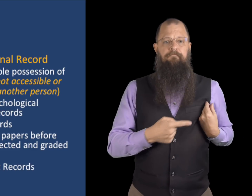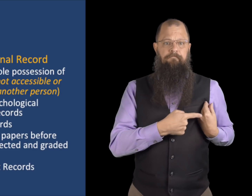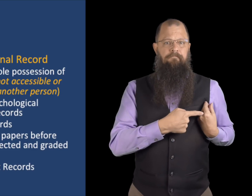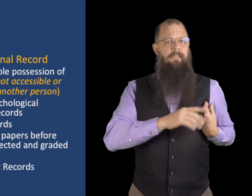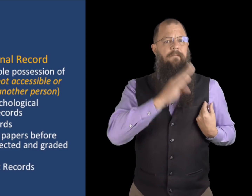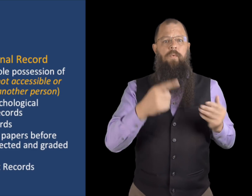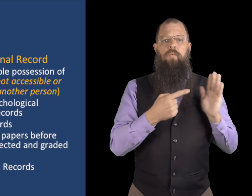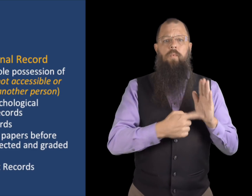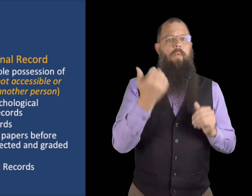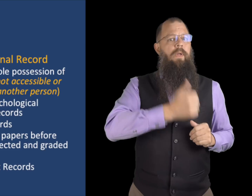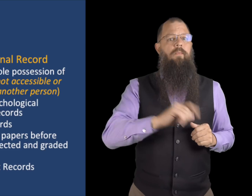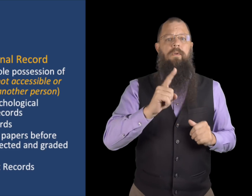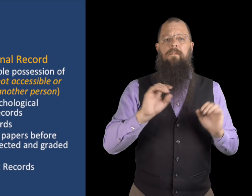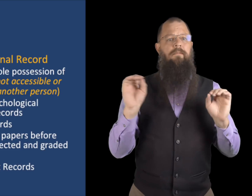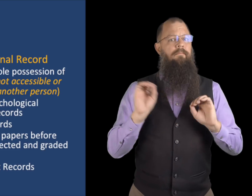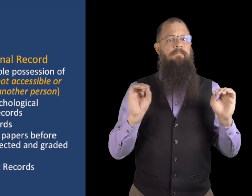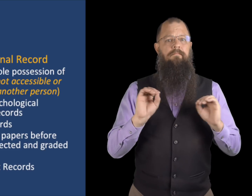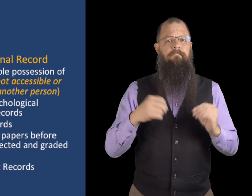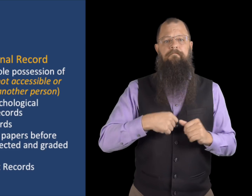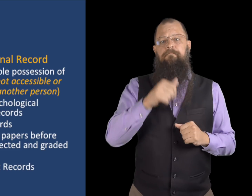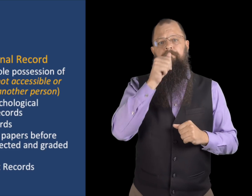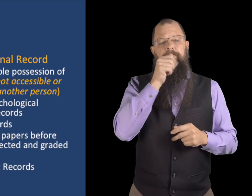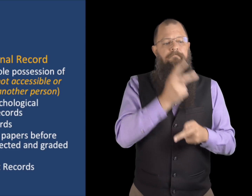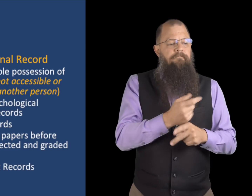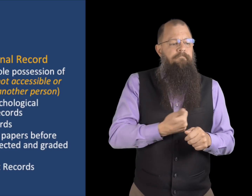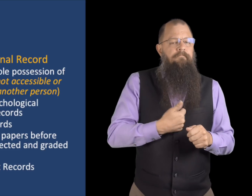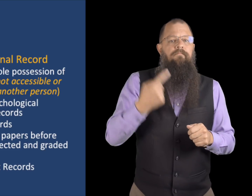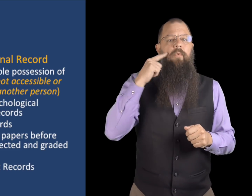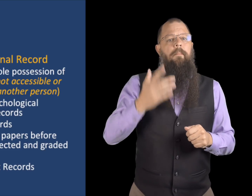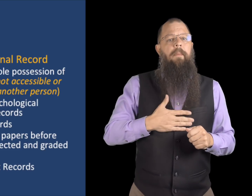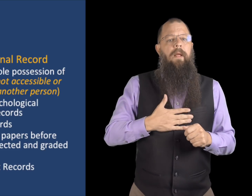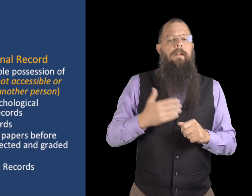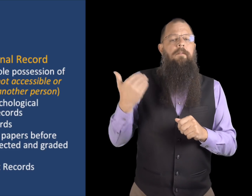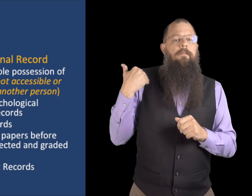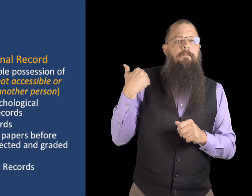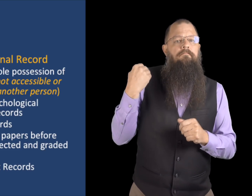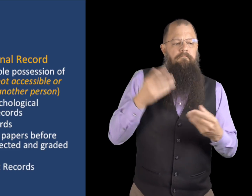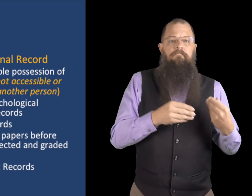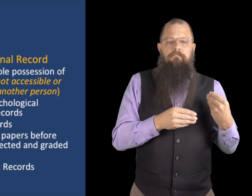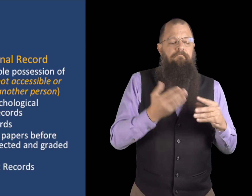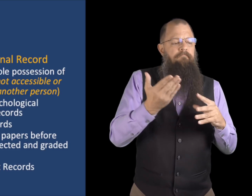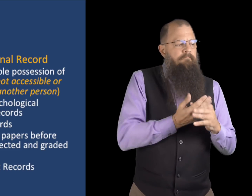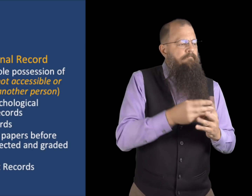possession not to be shared or made accessible to anyone else, it is simply a